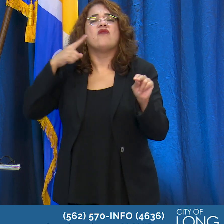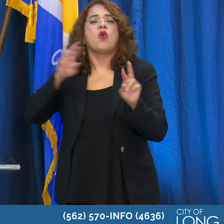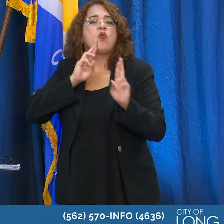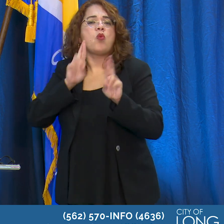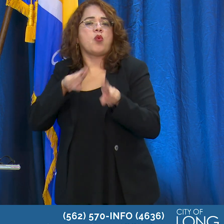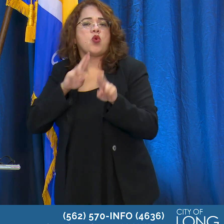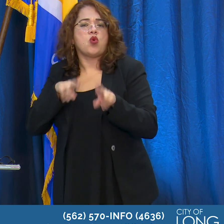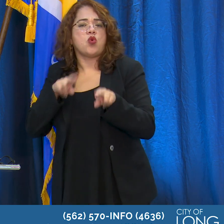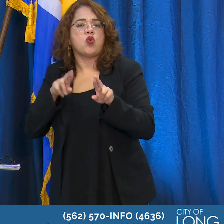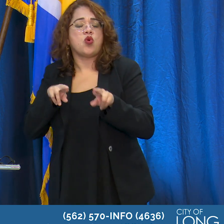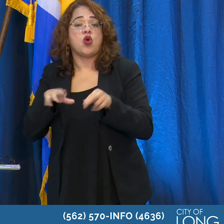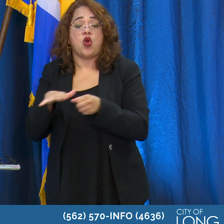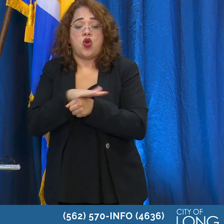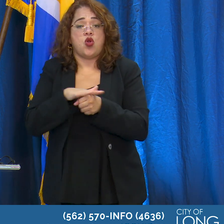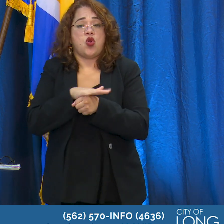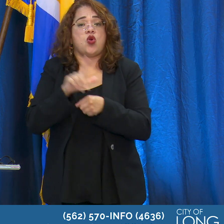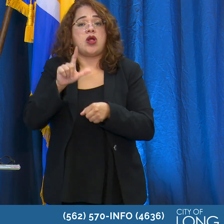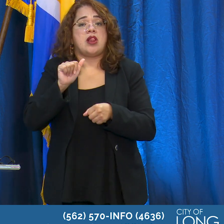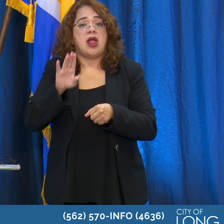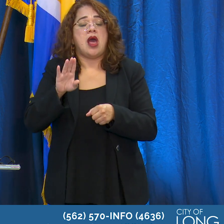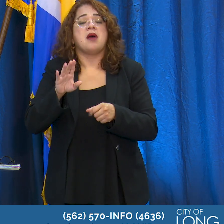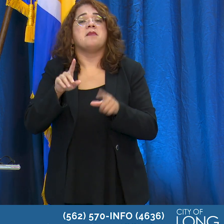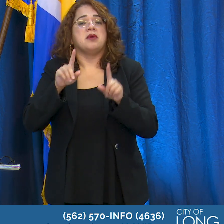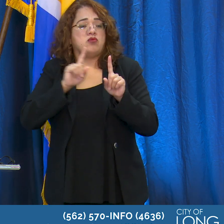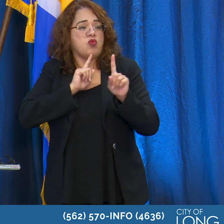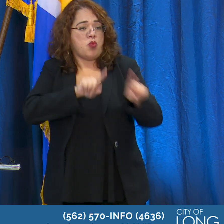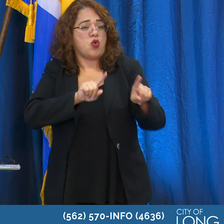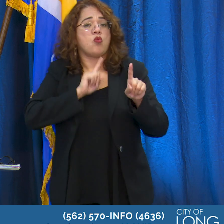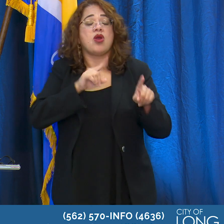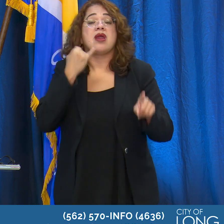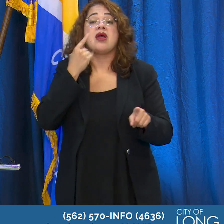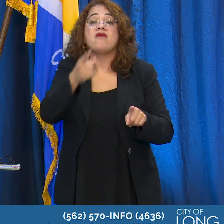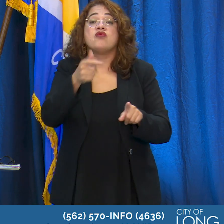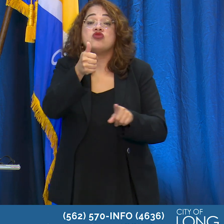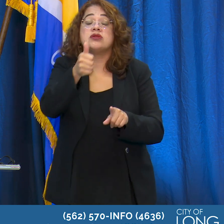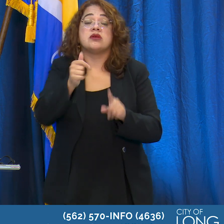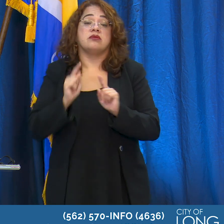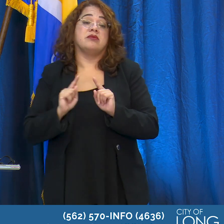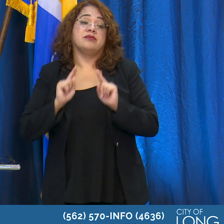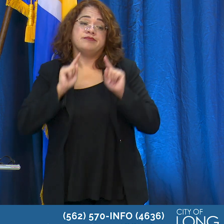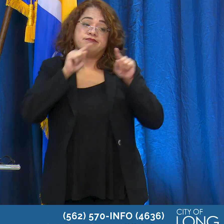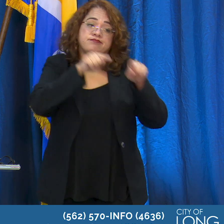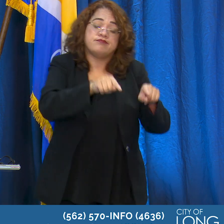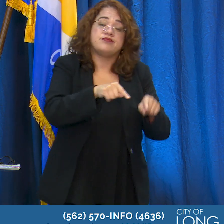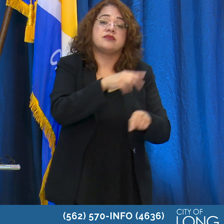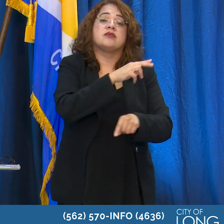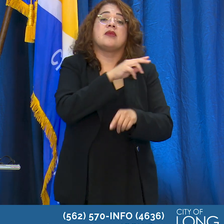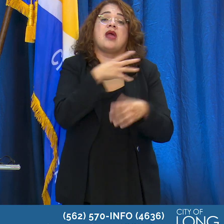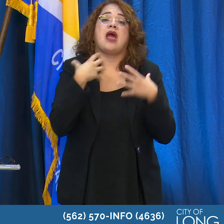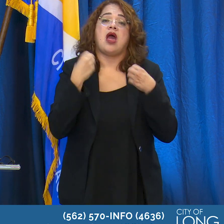and our local labs are continued to report test results so if you visit your health care provider or you visit a hospital, those data are